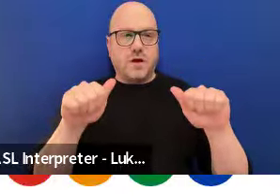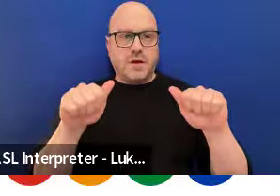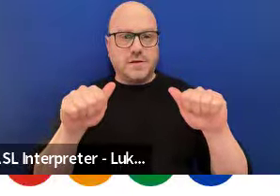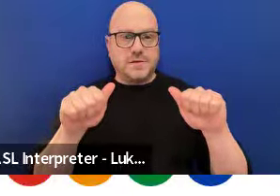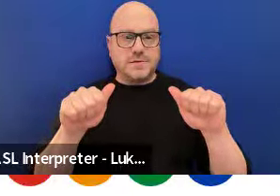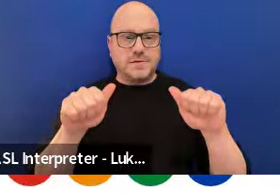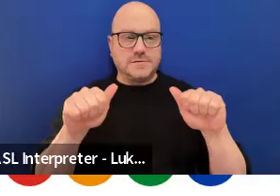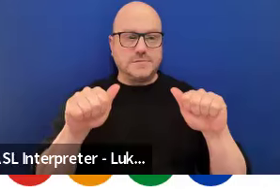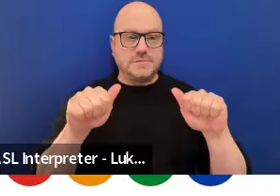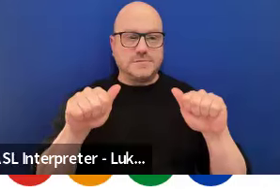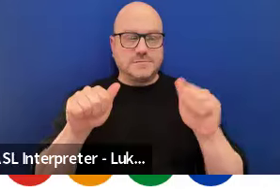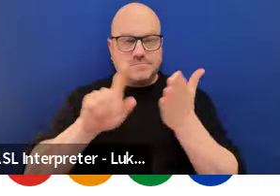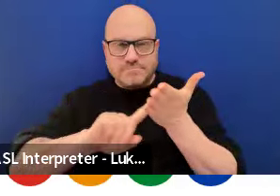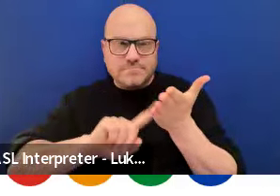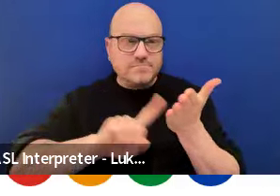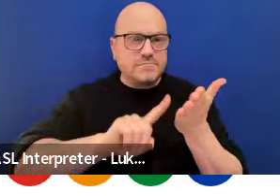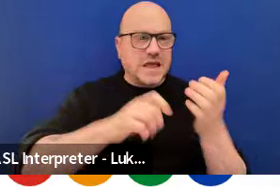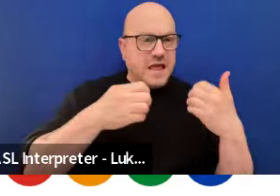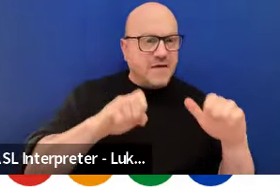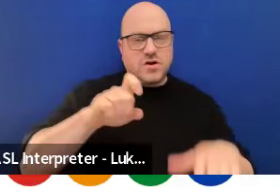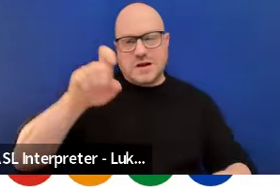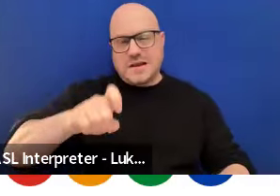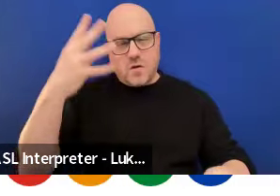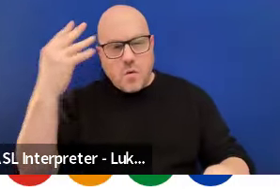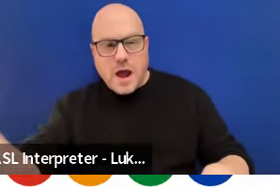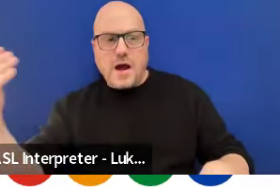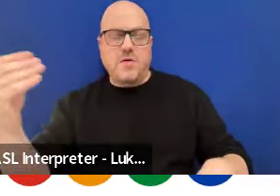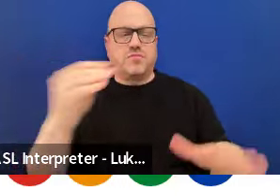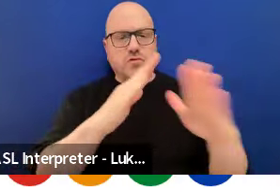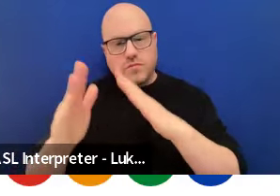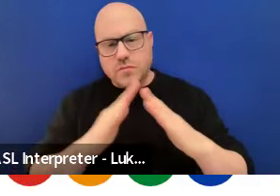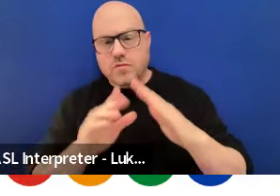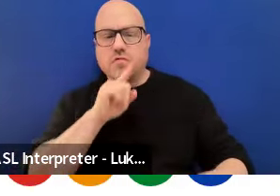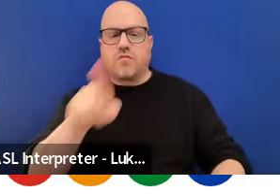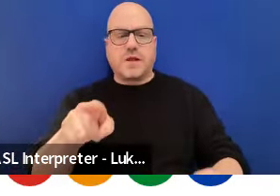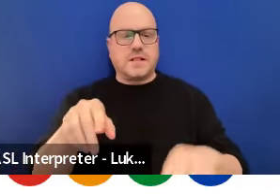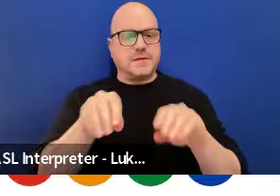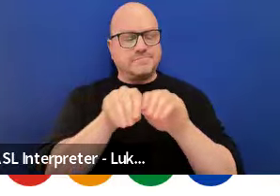LOOKING AT THIS SPRING AND SUMMER IS AN EFFORT TO TAKE STOCK ON